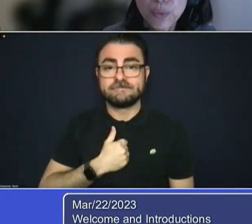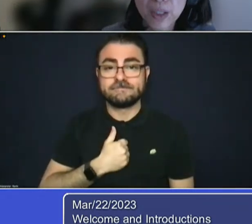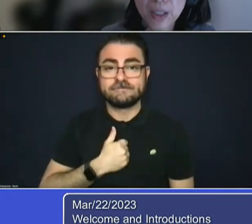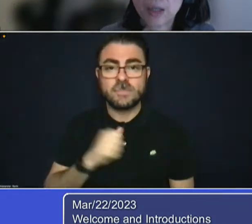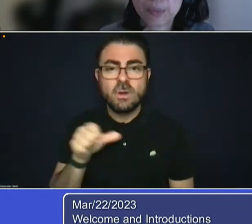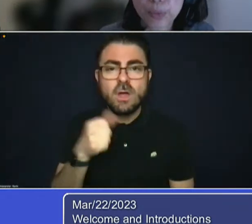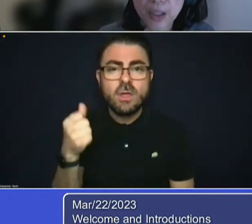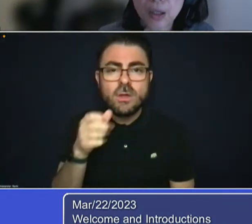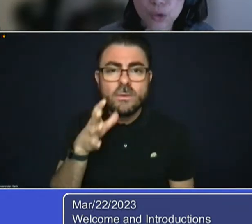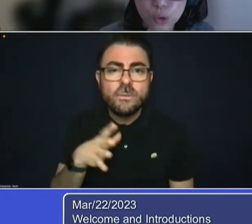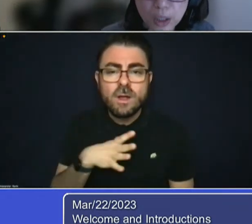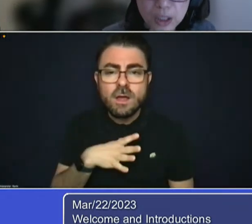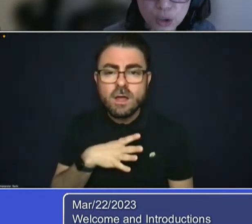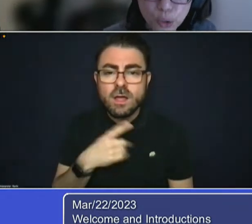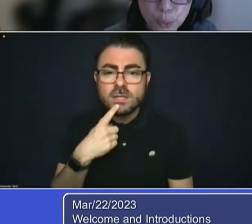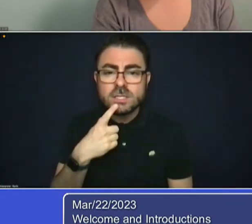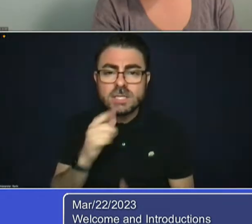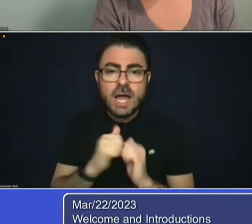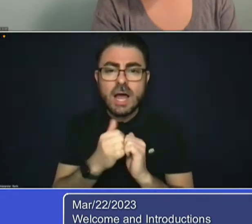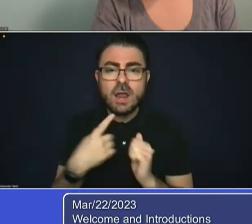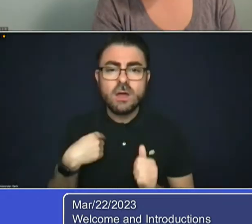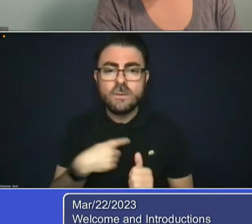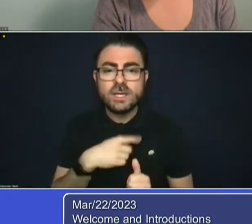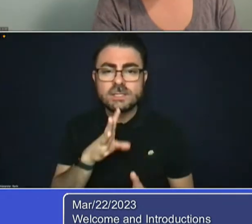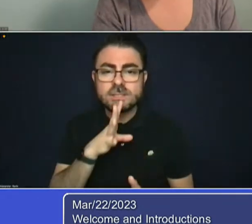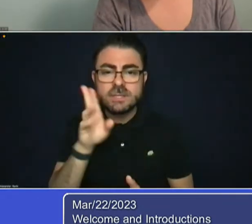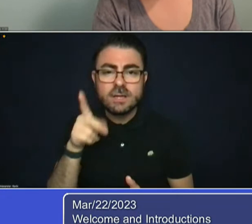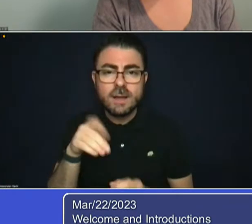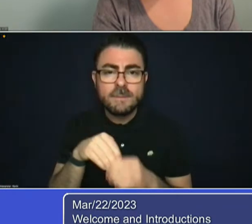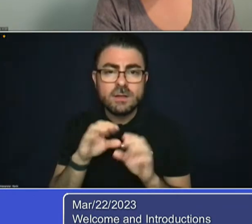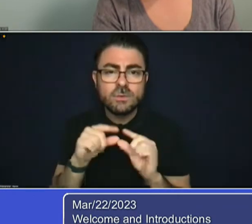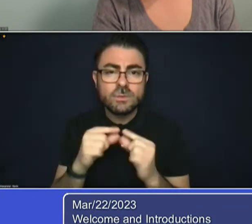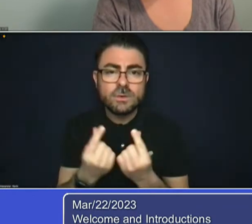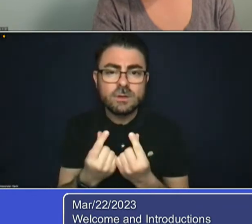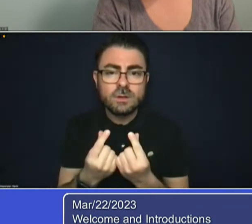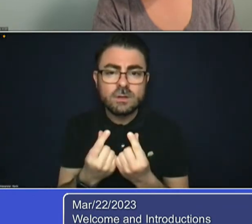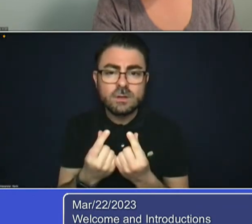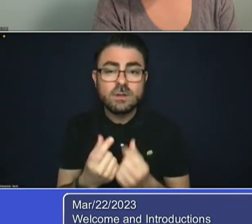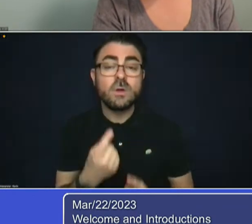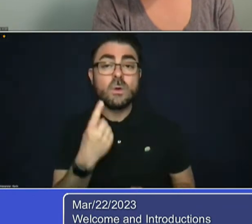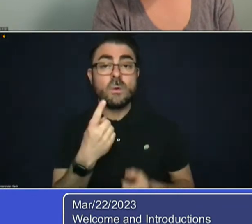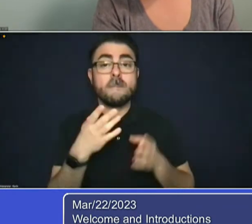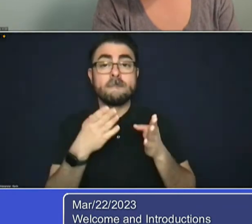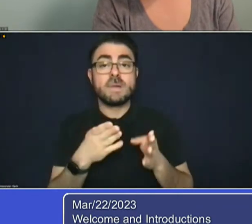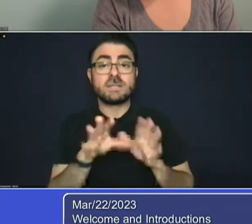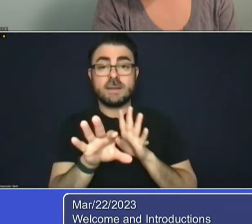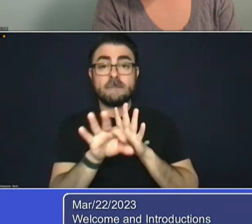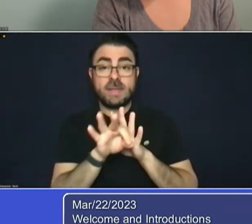SO THE SPANISH IS WHICH ONE? HOW DO WE BREAK OUT INTO THE